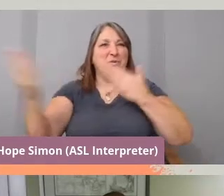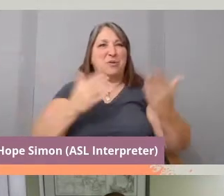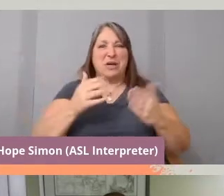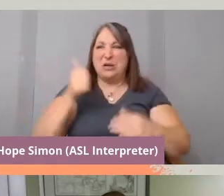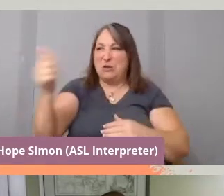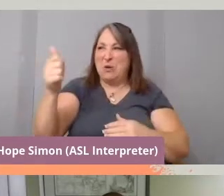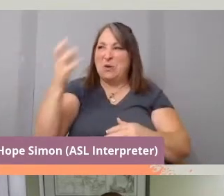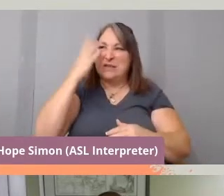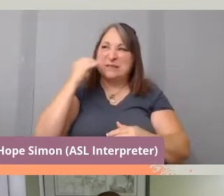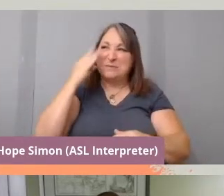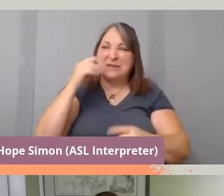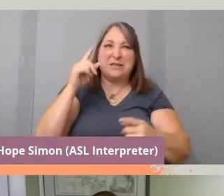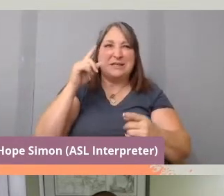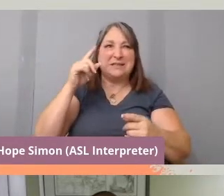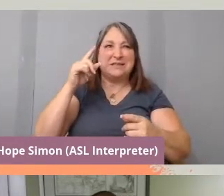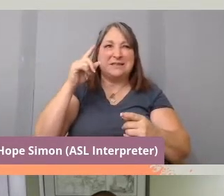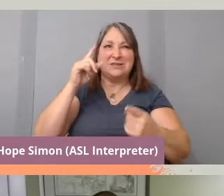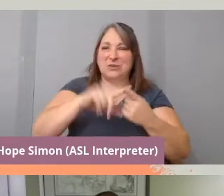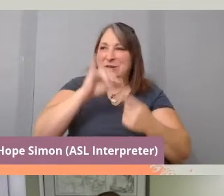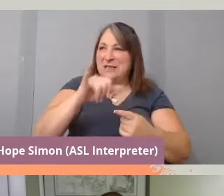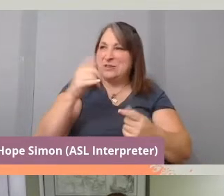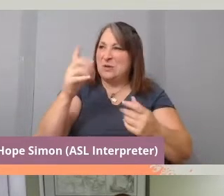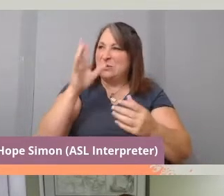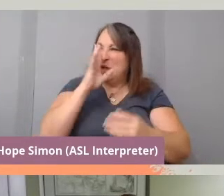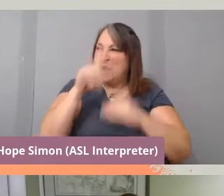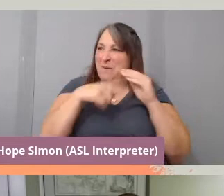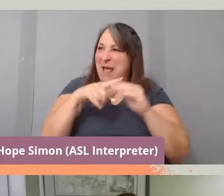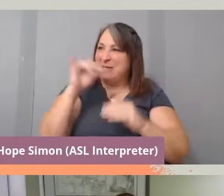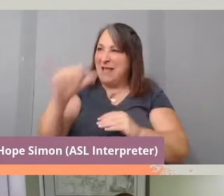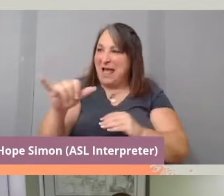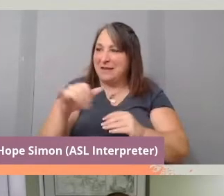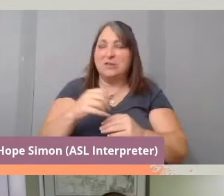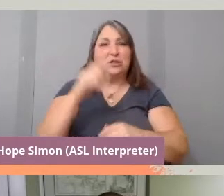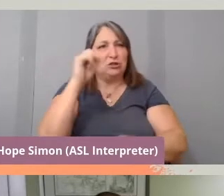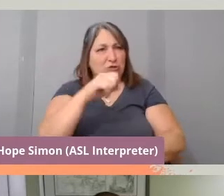So I would love for you to talk a little bit about that. Sure, absolutely.